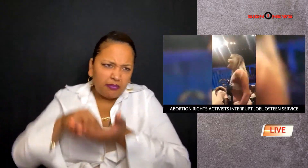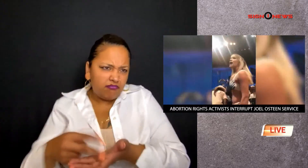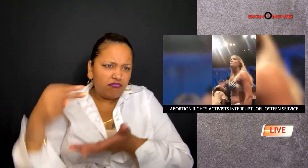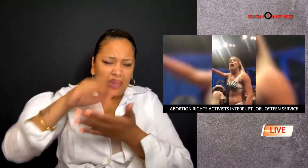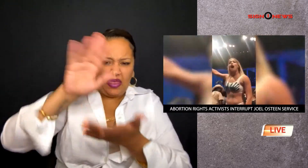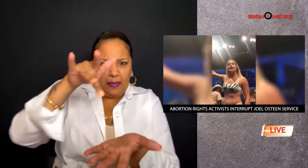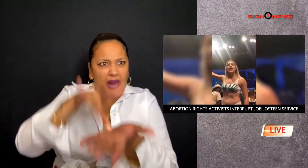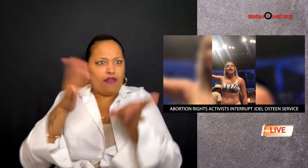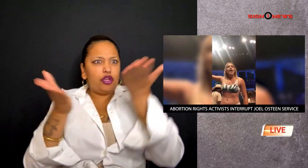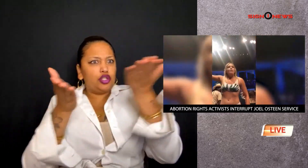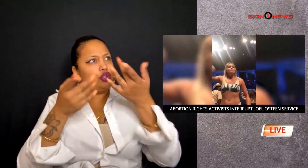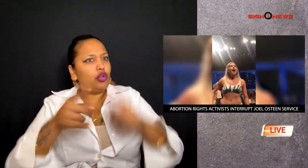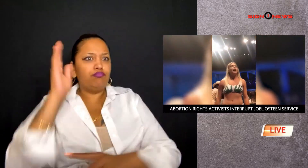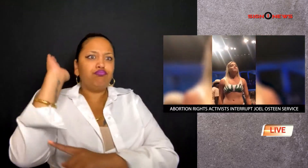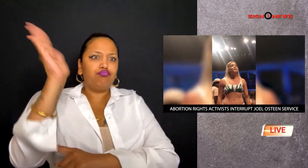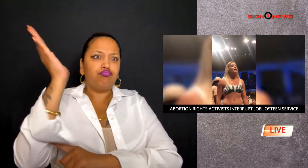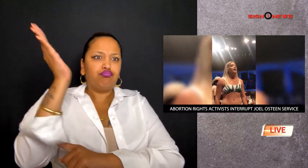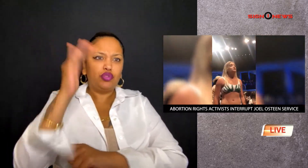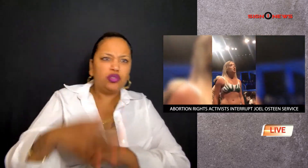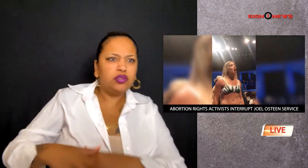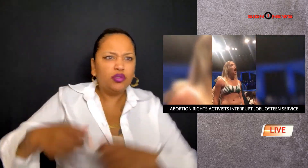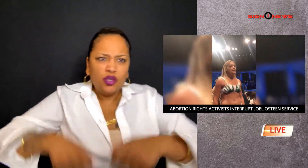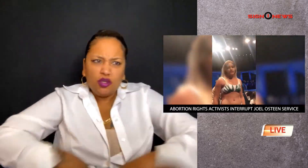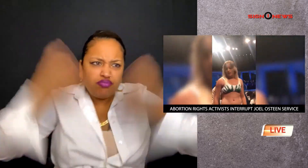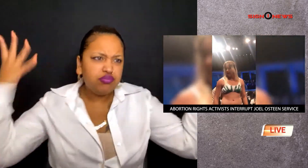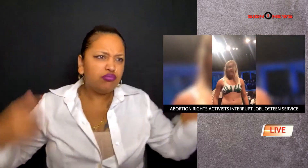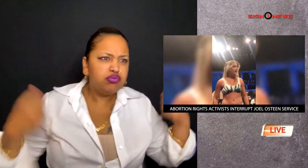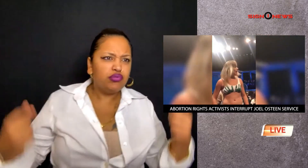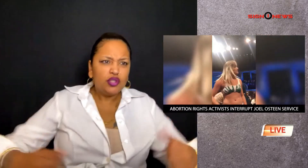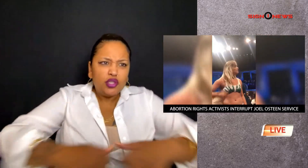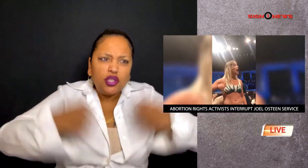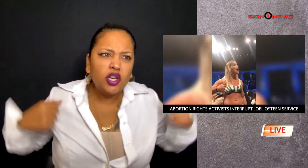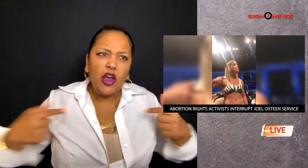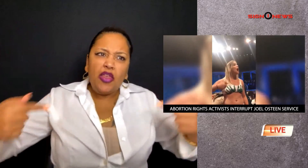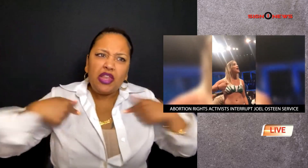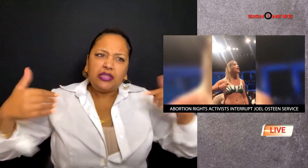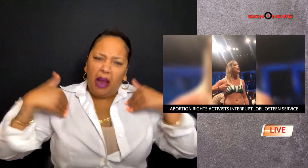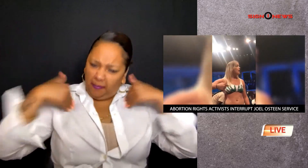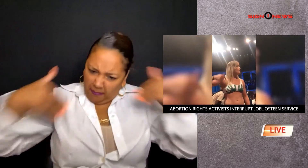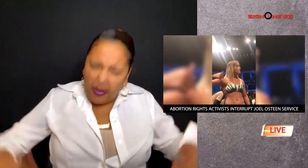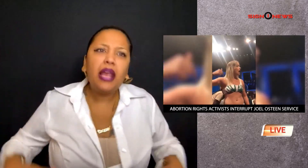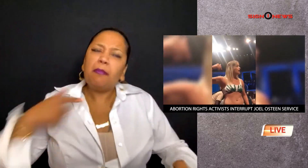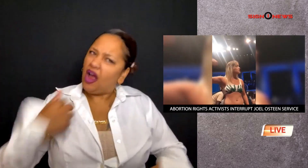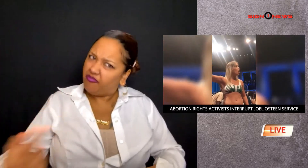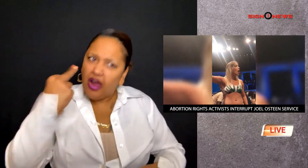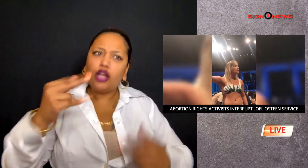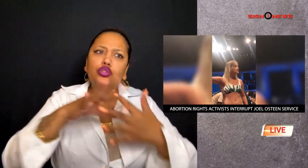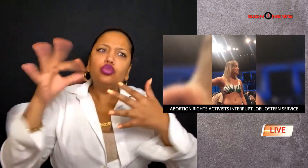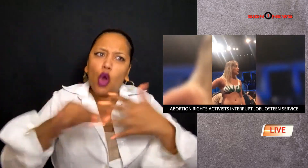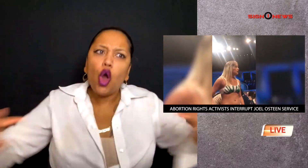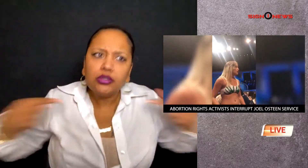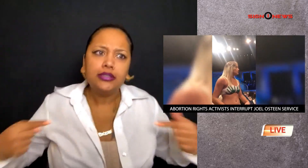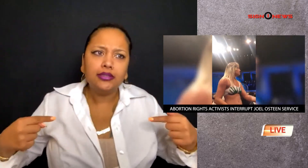two women stood up in the middle of the service strip off their dresses and shouted it's my body